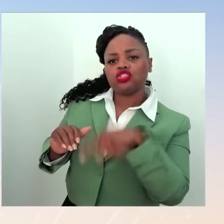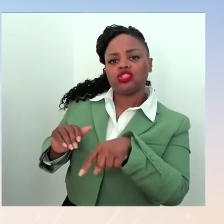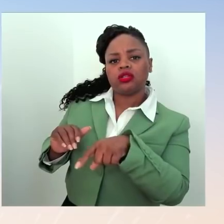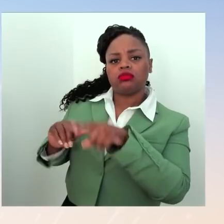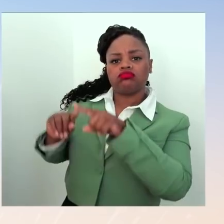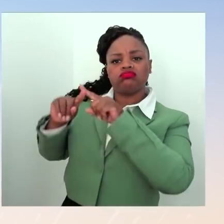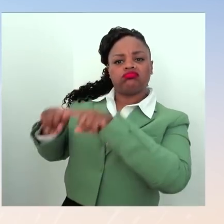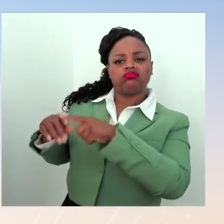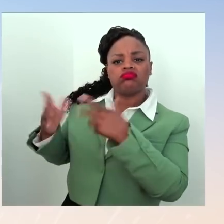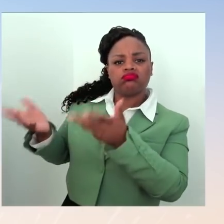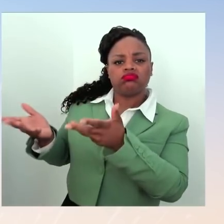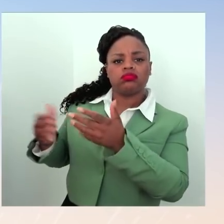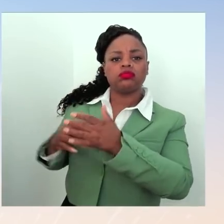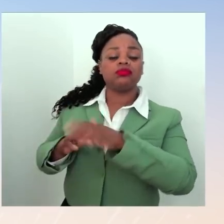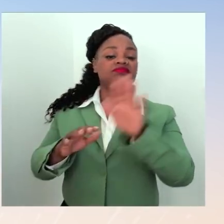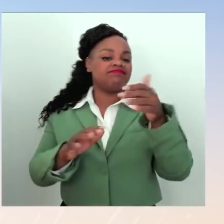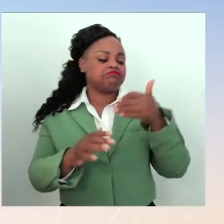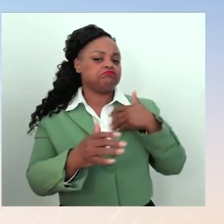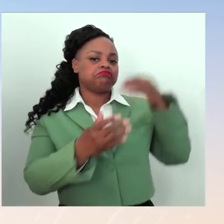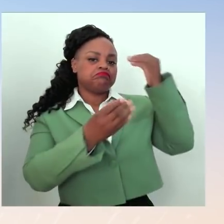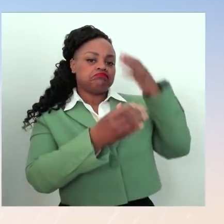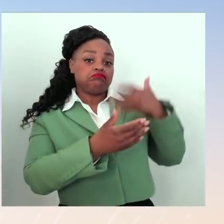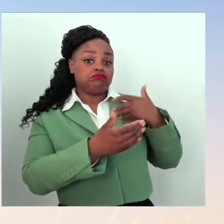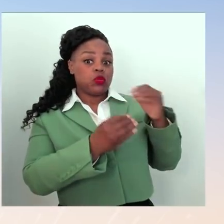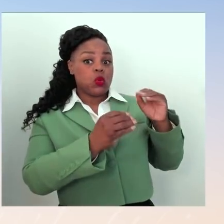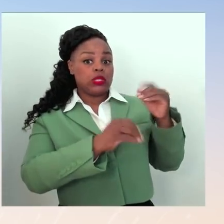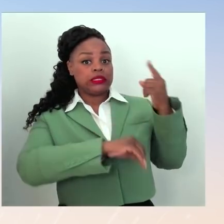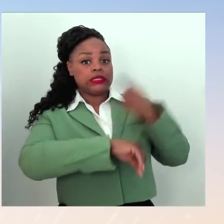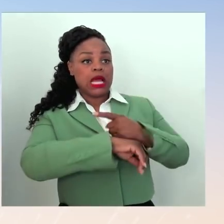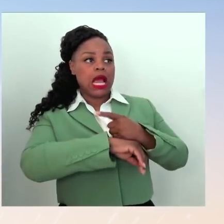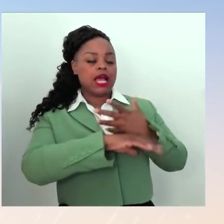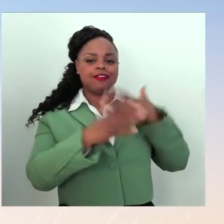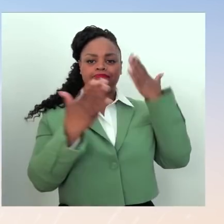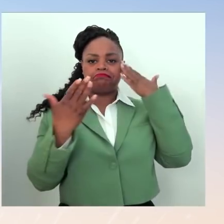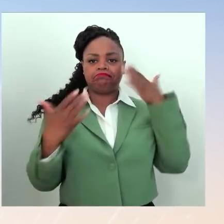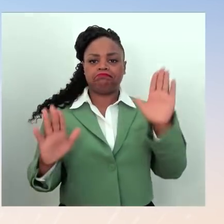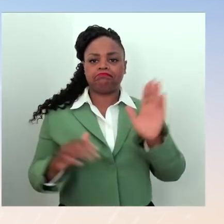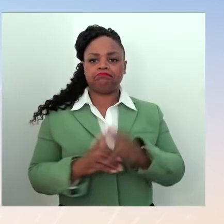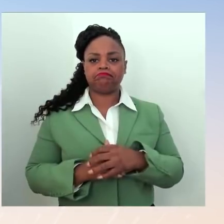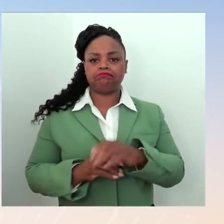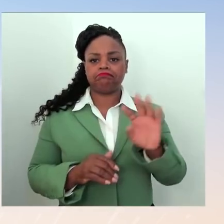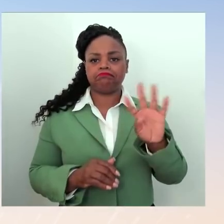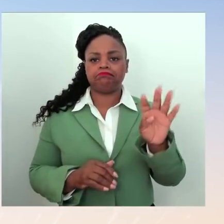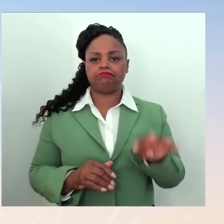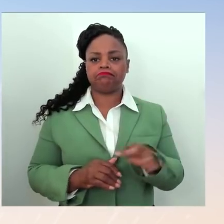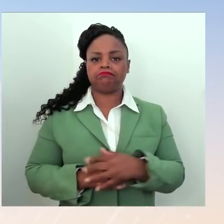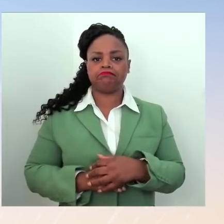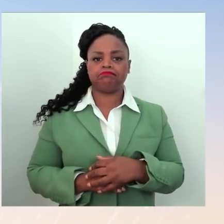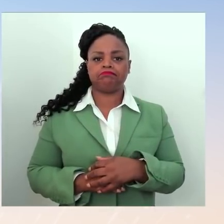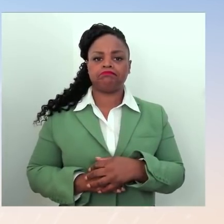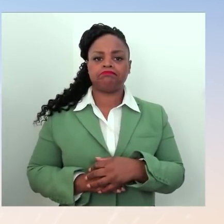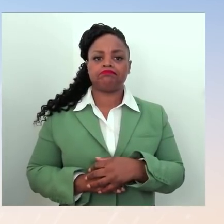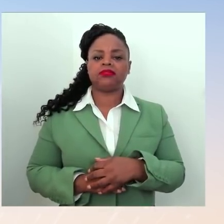to one of the three countries that Josh mentioned: Venezuela. There was a U.S. team there this weekend talking to the Maduro regime.